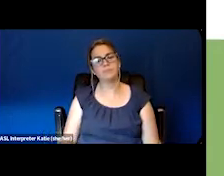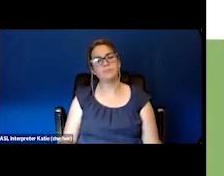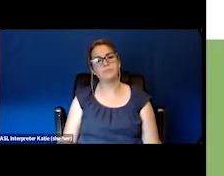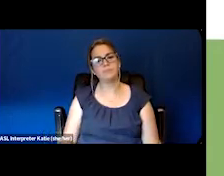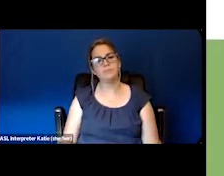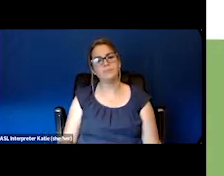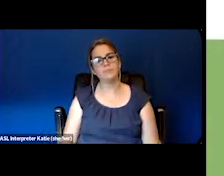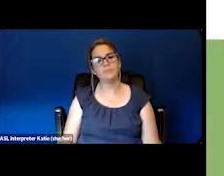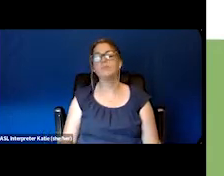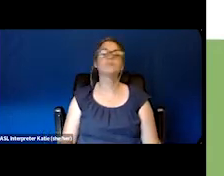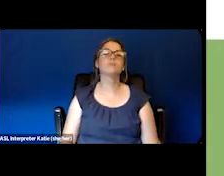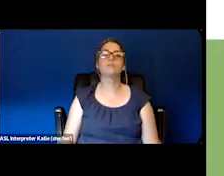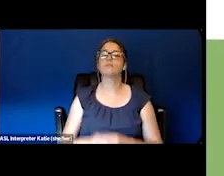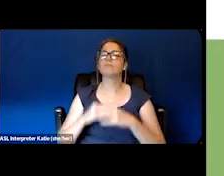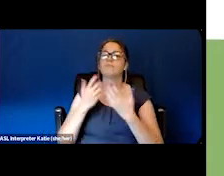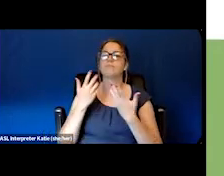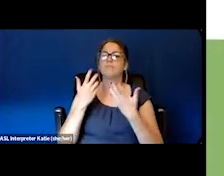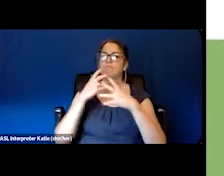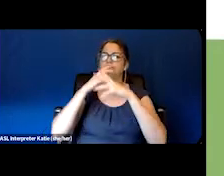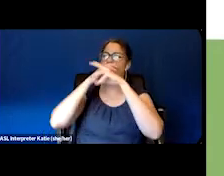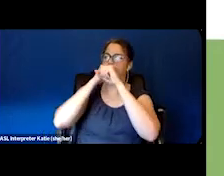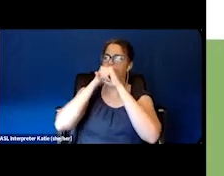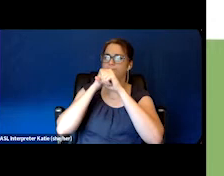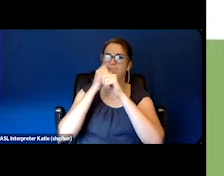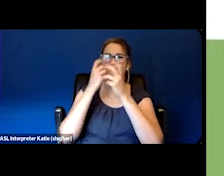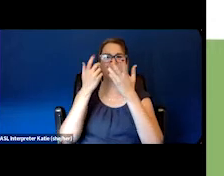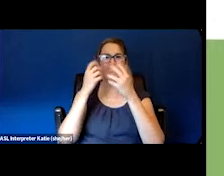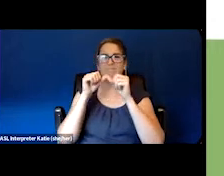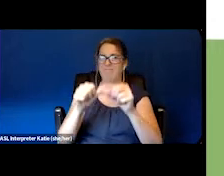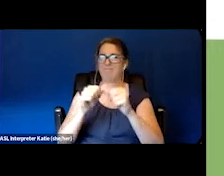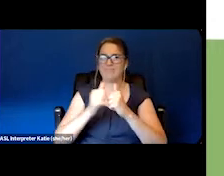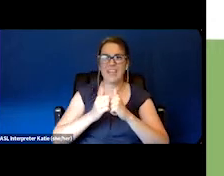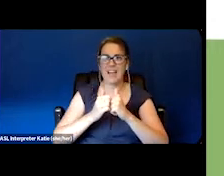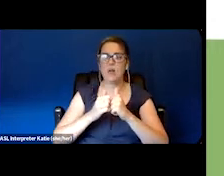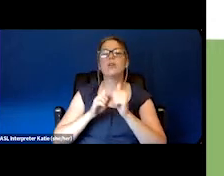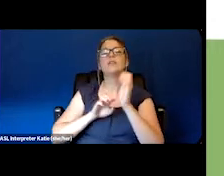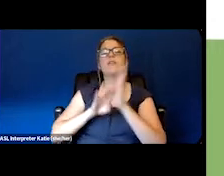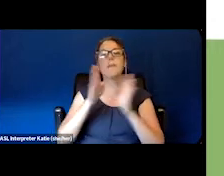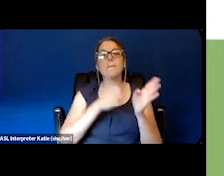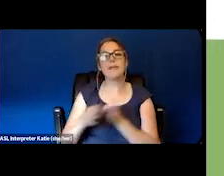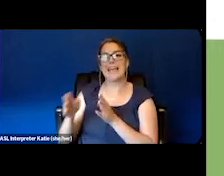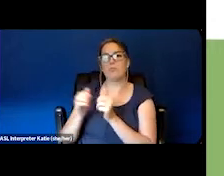you wanna develop a plan with the person who you're working with. What do they feel comfortable with?